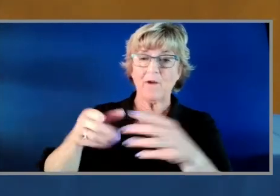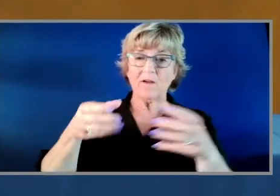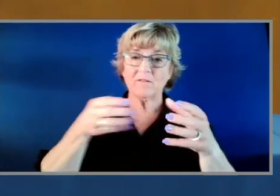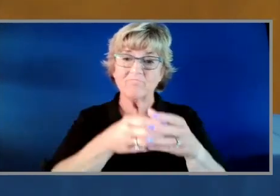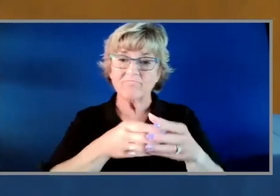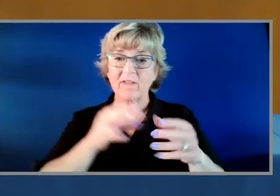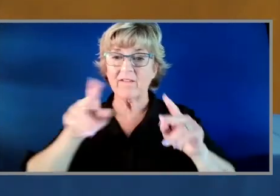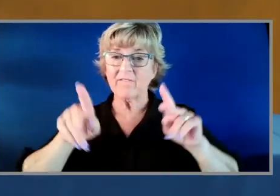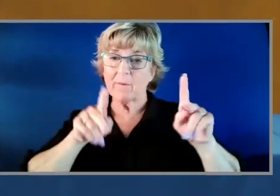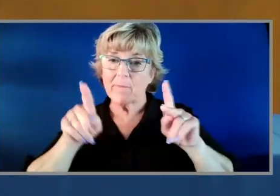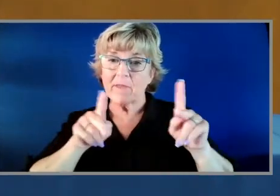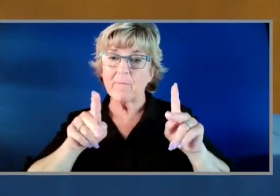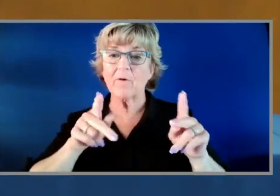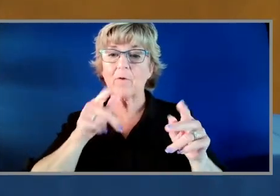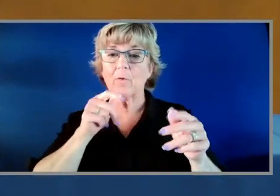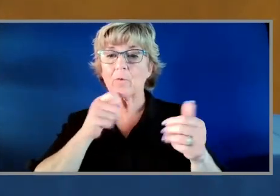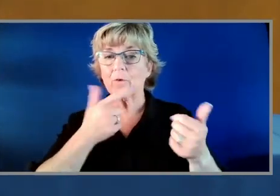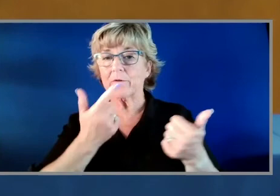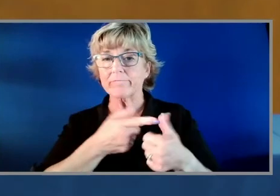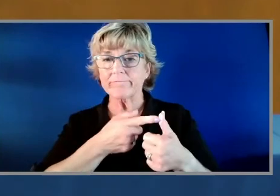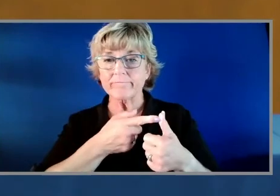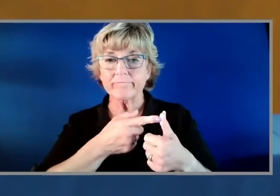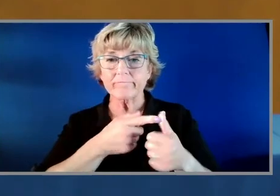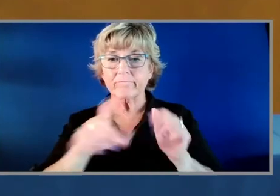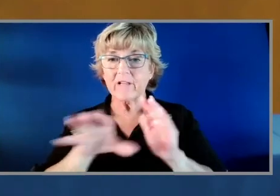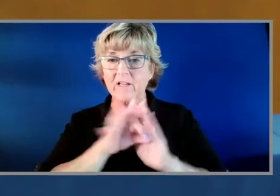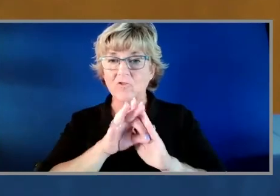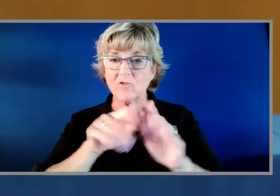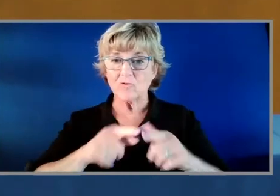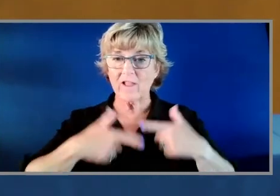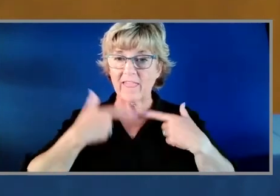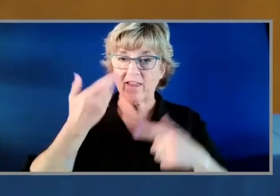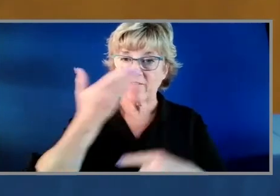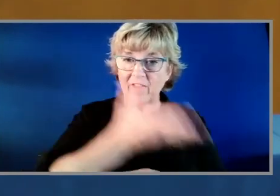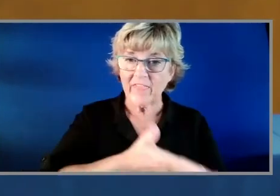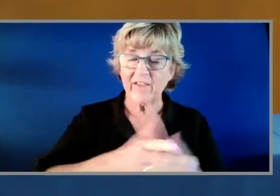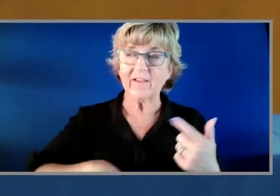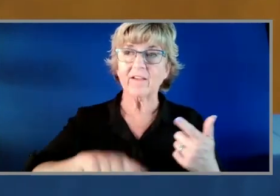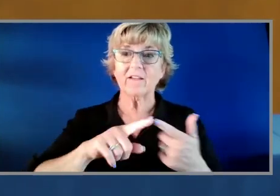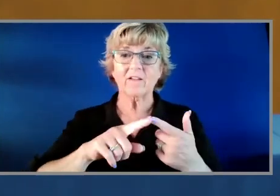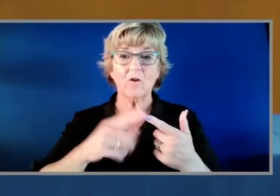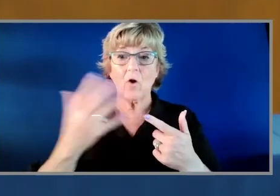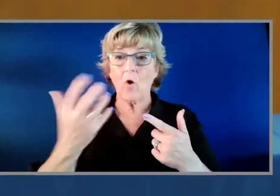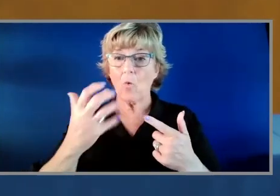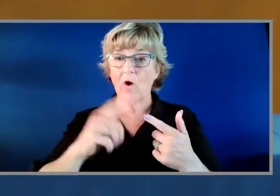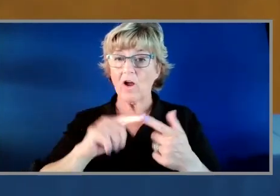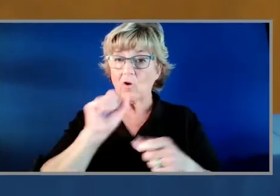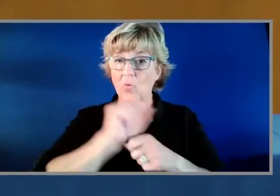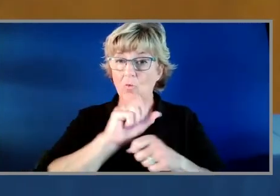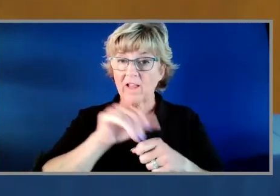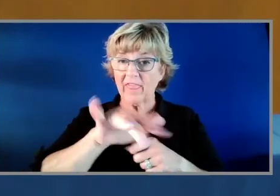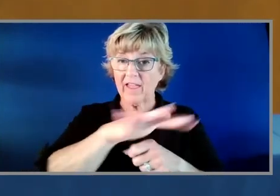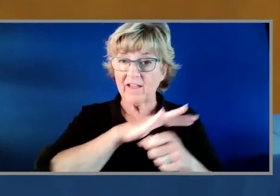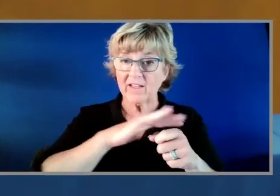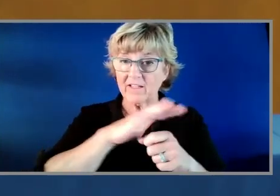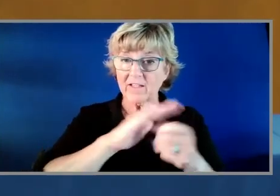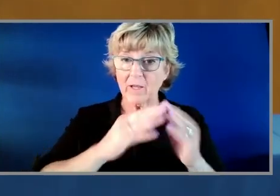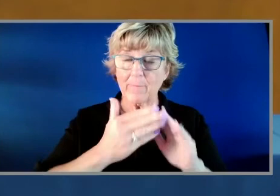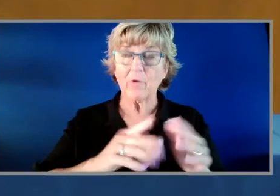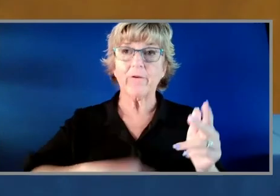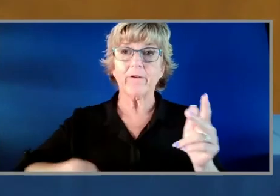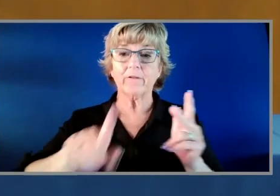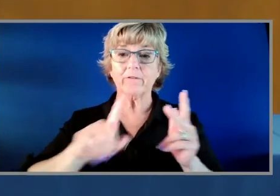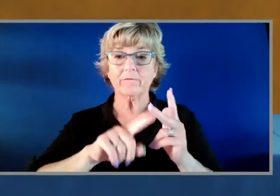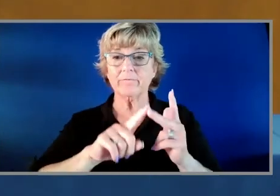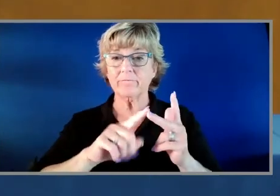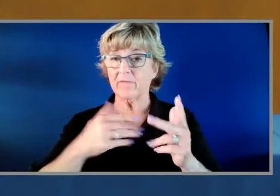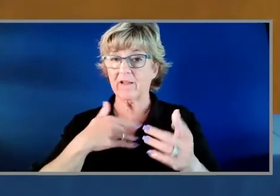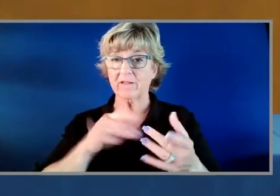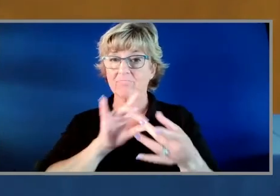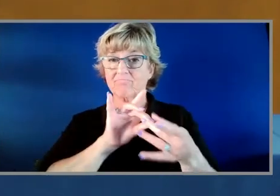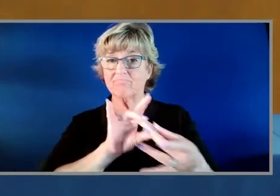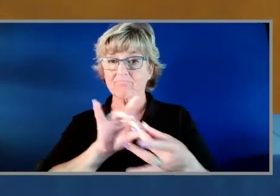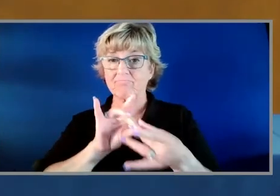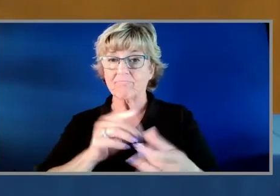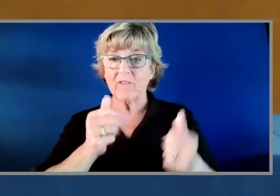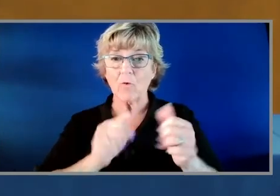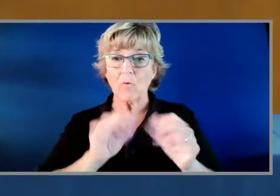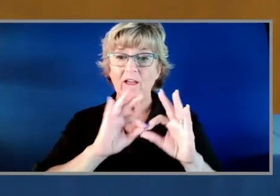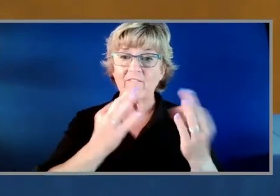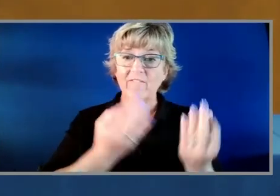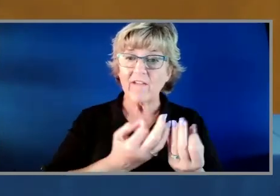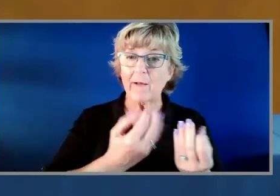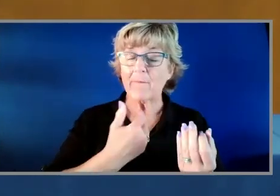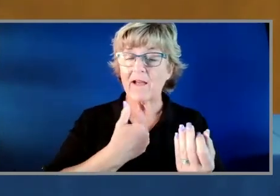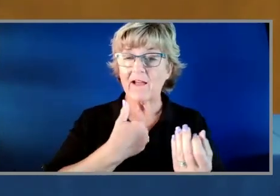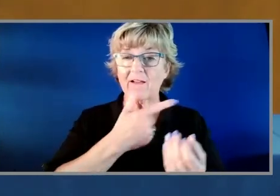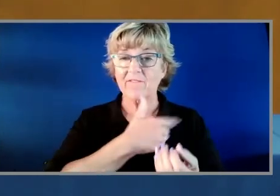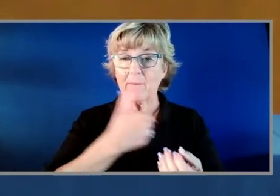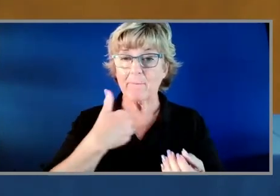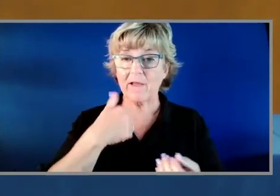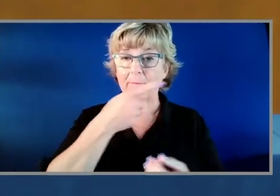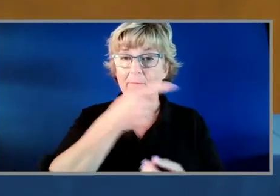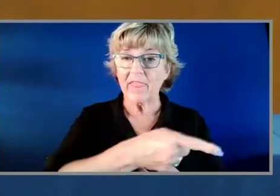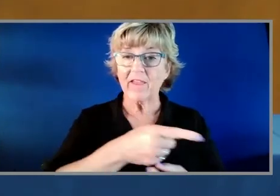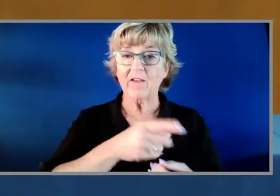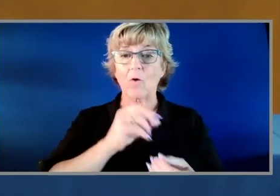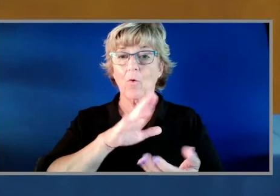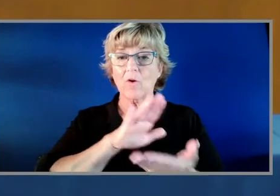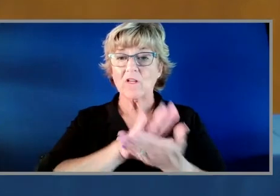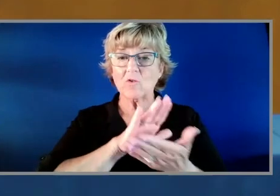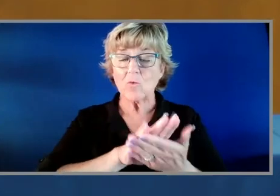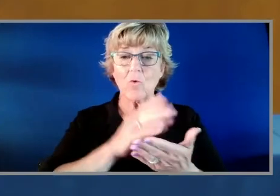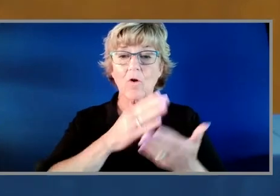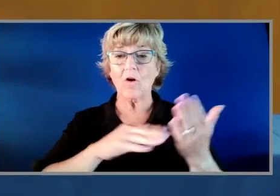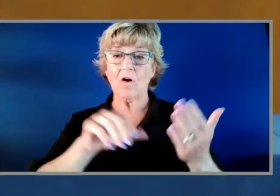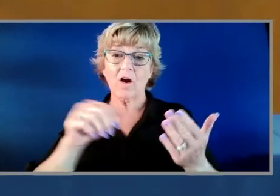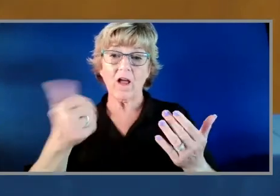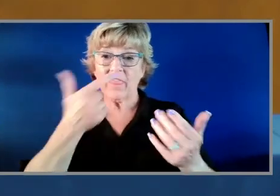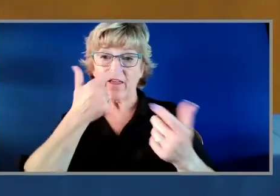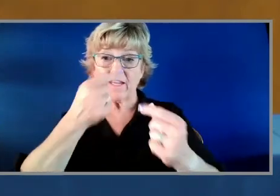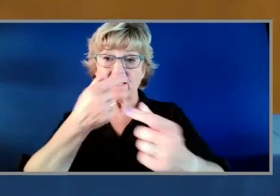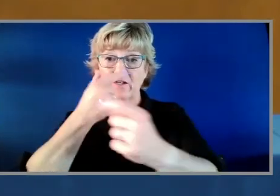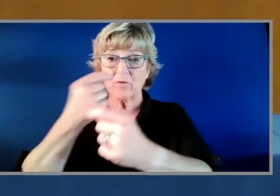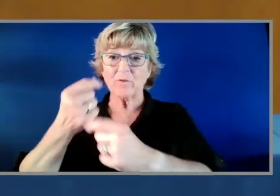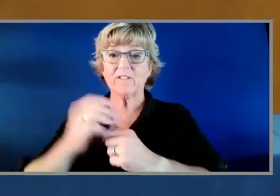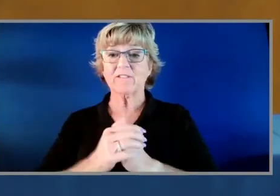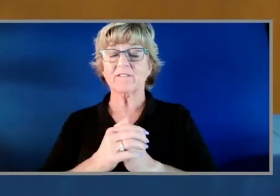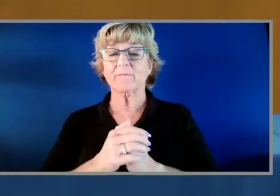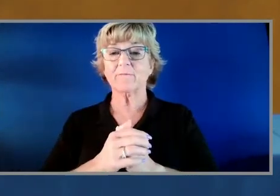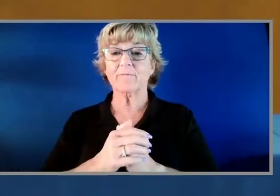Studio: communities are not just in name their constituted if people if people that you know have chosen to live in that